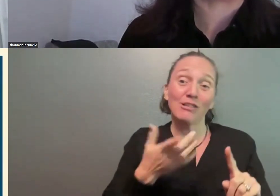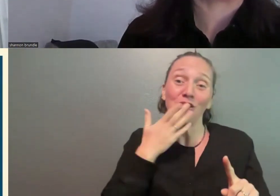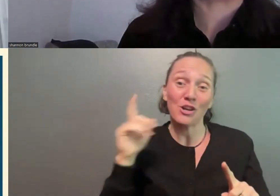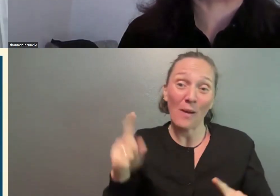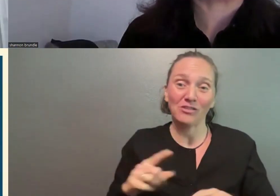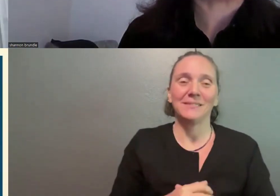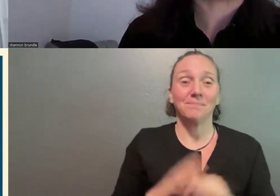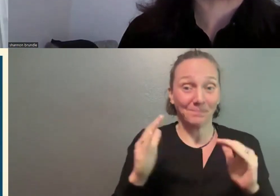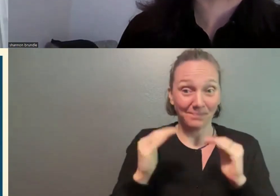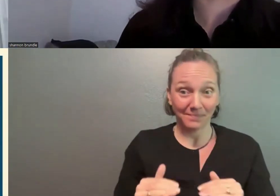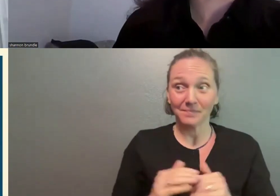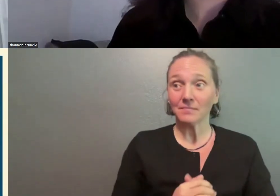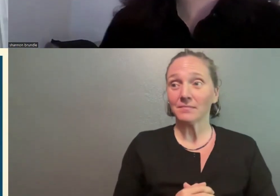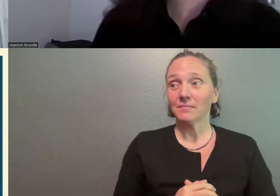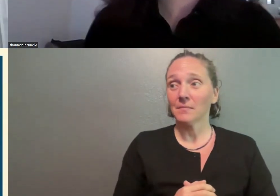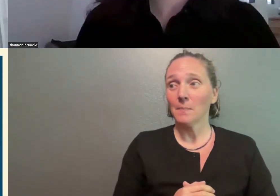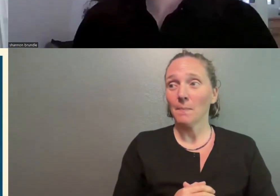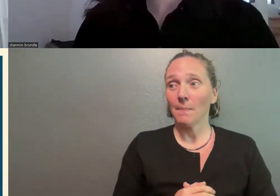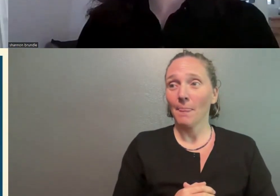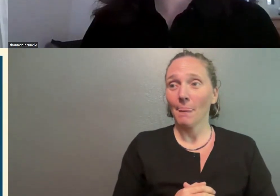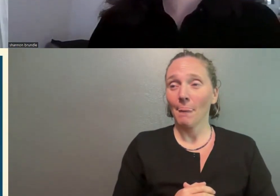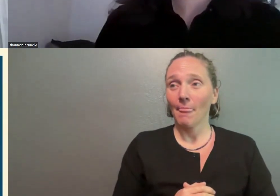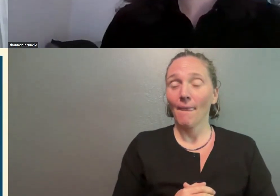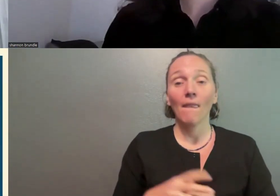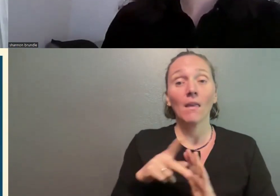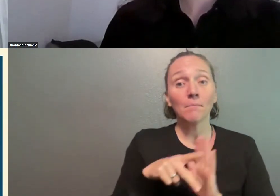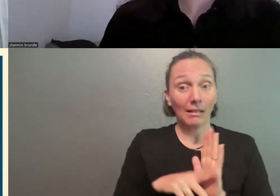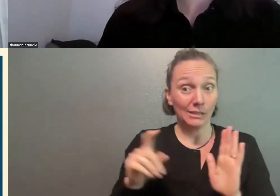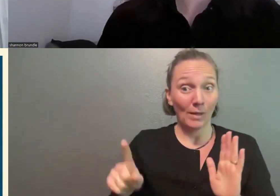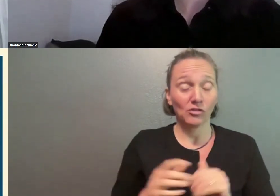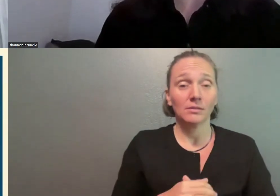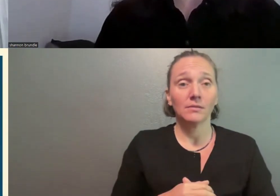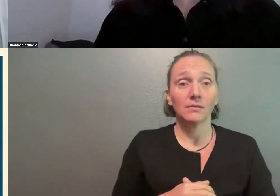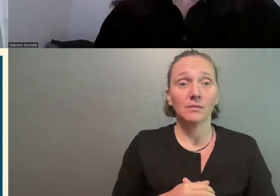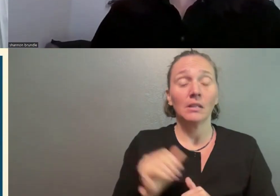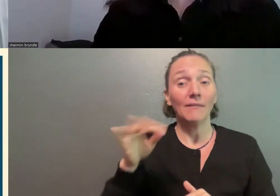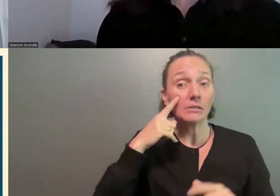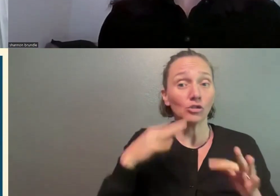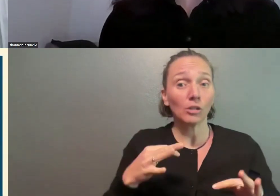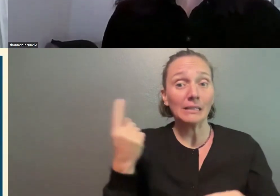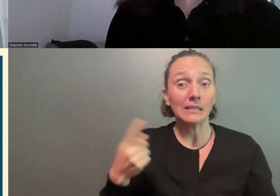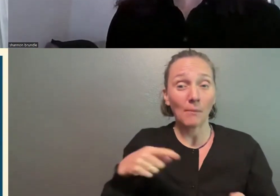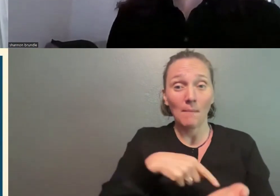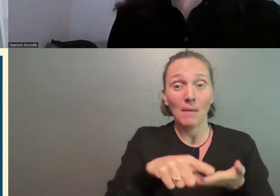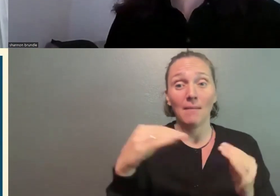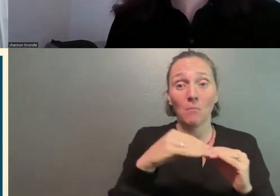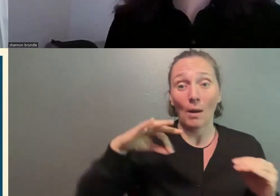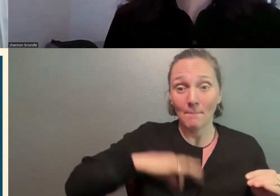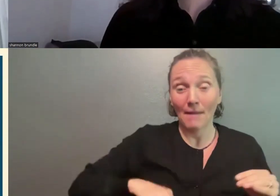question, maybe I'll have time for this one policy question. If it is determined that someone was paid more in benefits than the state determines